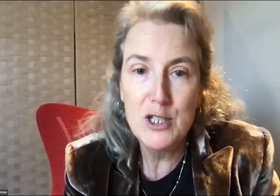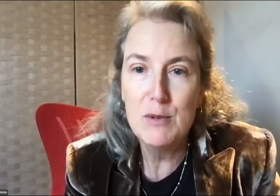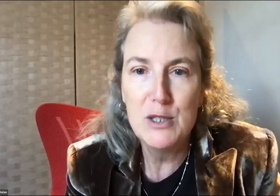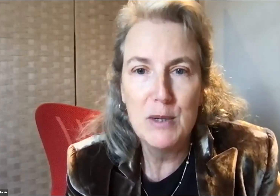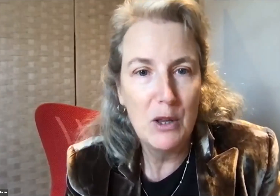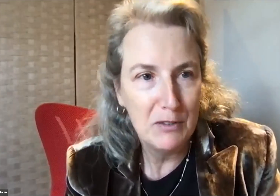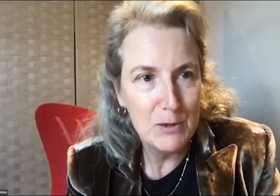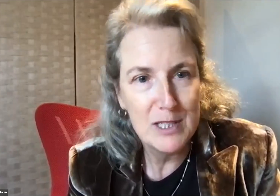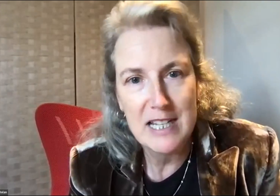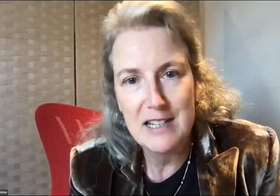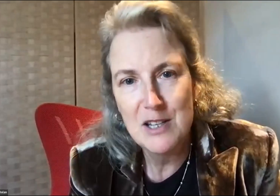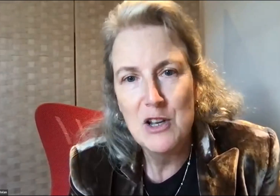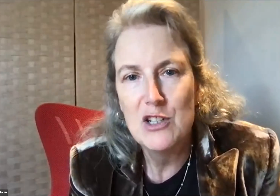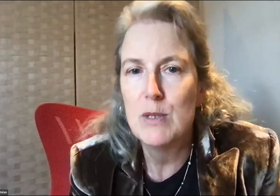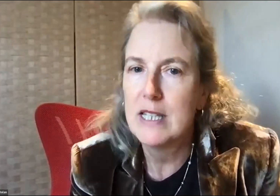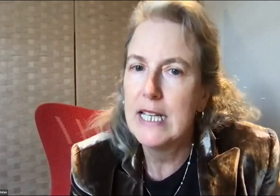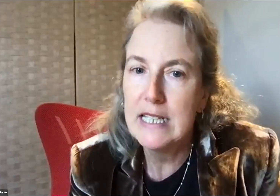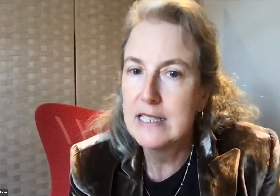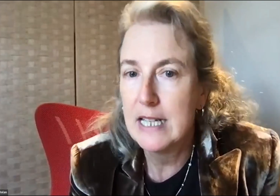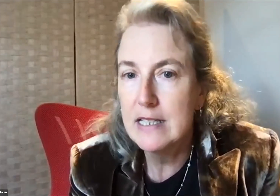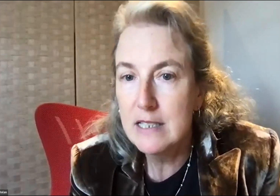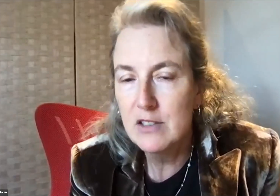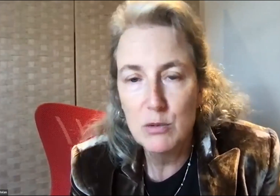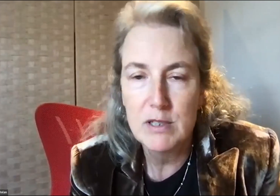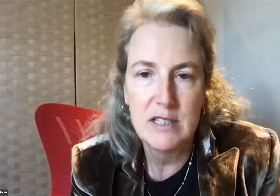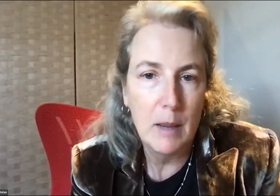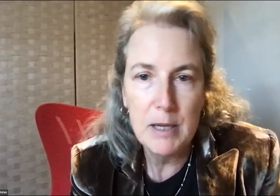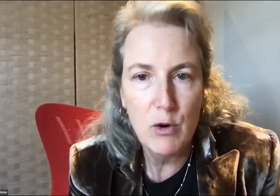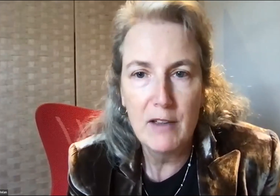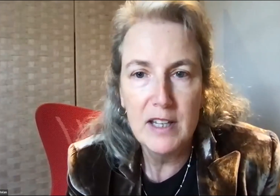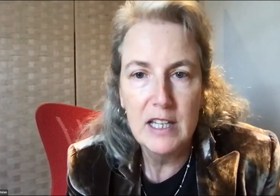But before she was doing all of those things she was leading sit-ins.